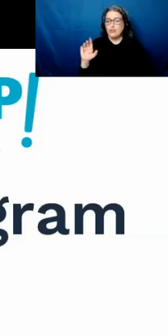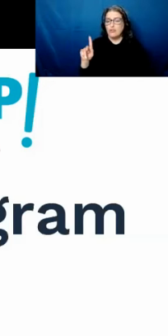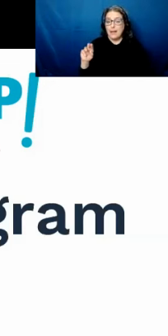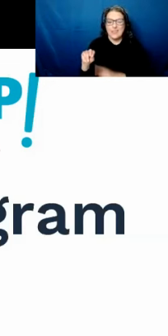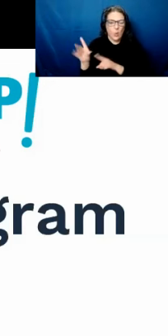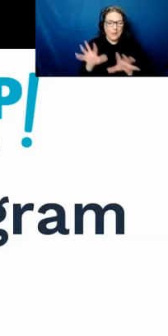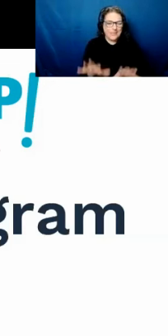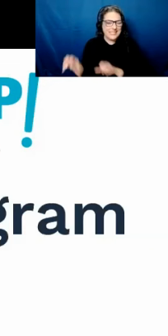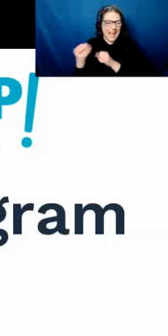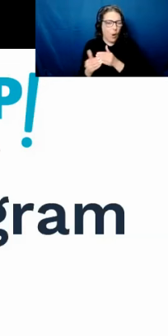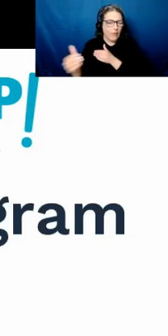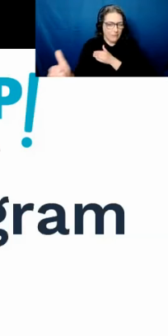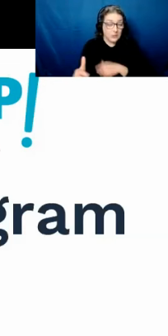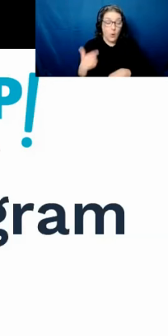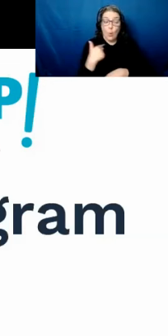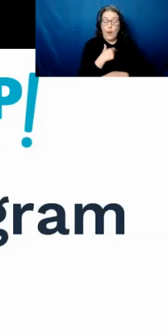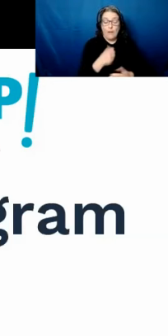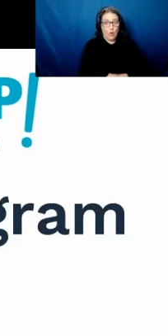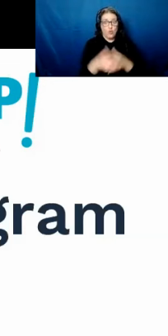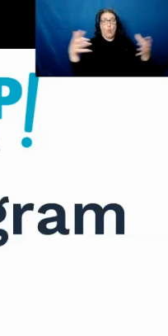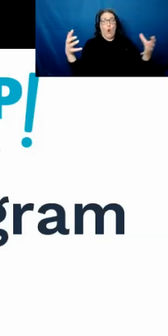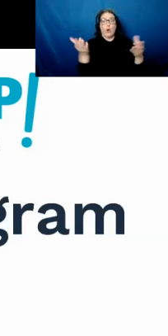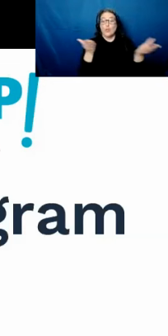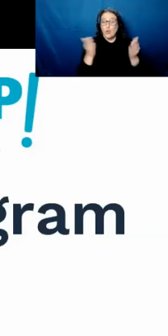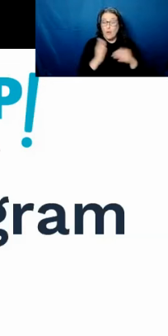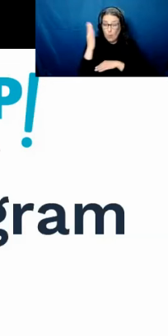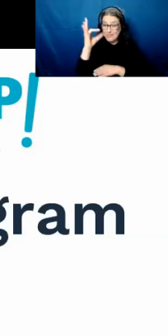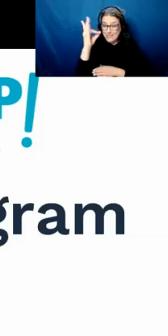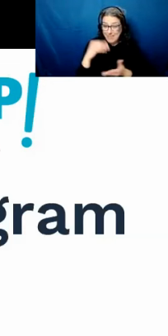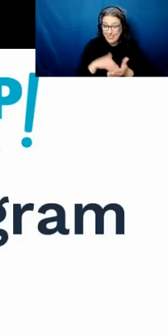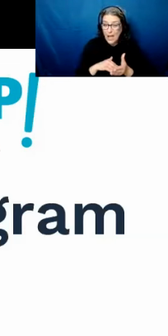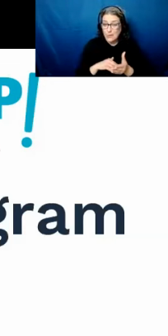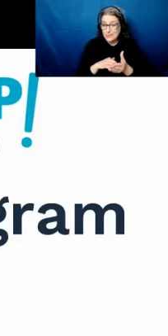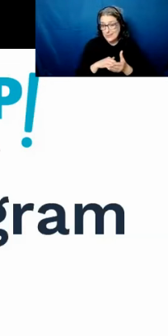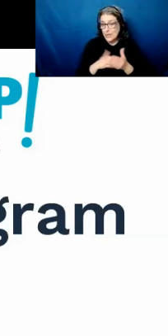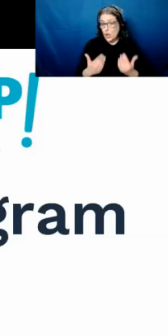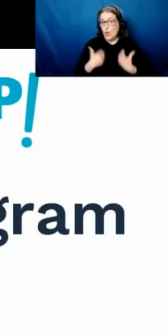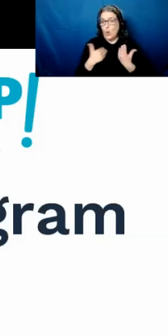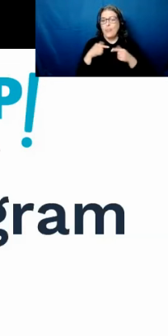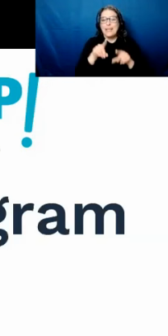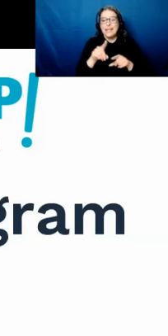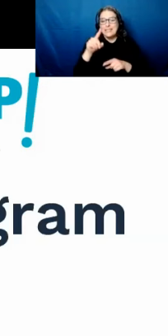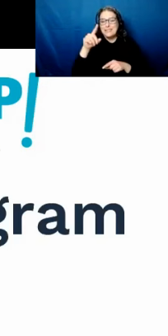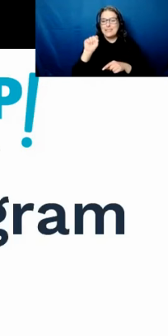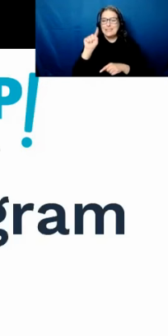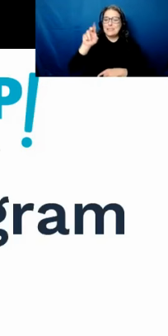Other services that we do provide is mortgage financing as a whole. Construction loan financing. We have a program called access to assets where we assist applicants that are trying to purchase but have some credit issues and we do some debt consolidations in order to speed up that process.